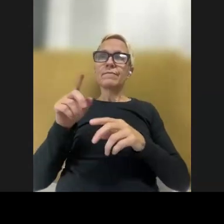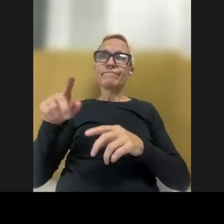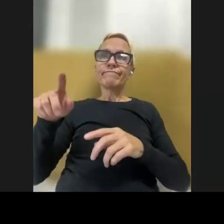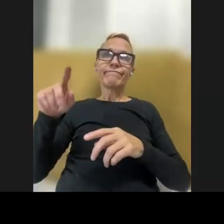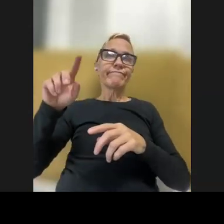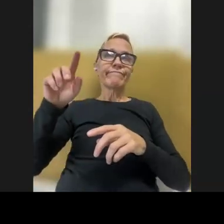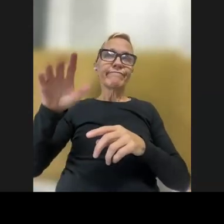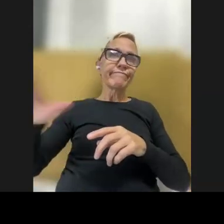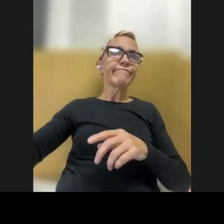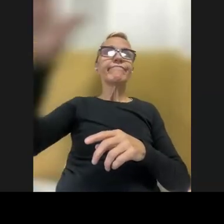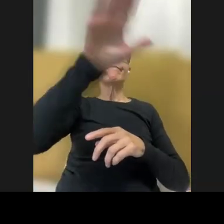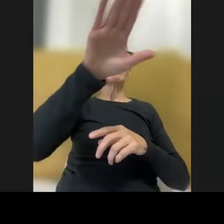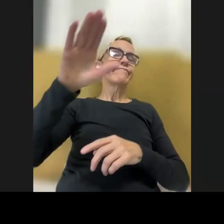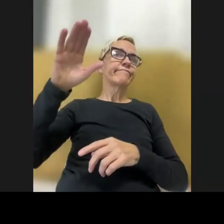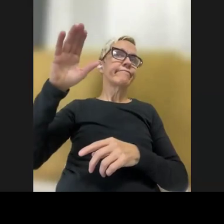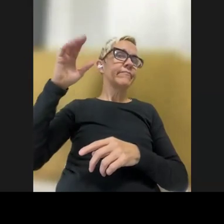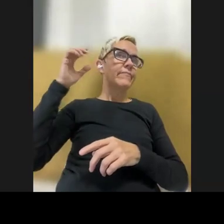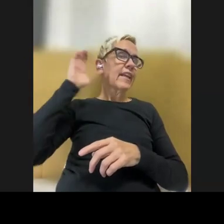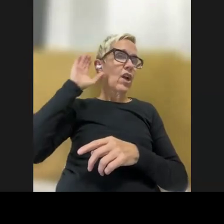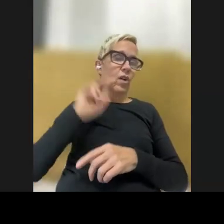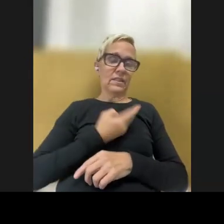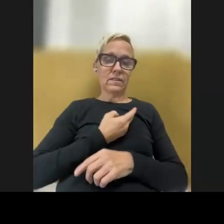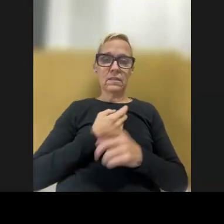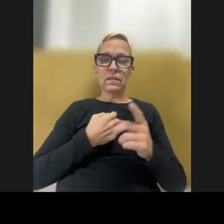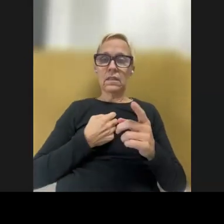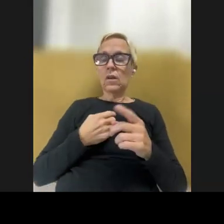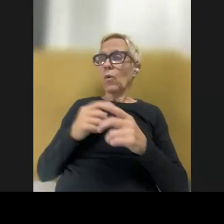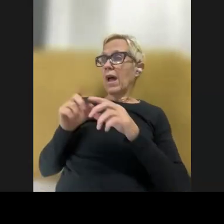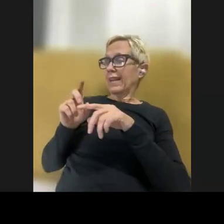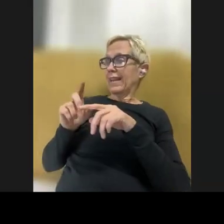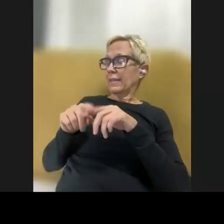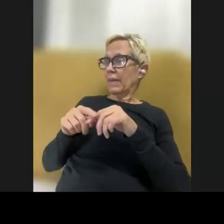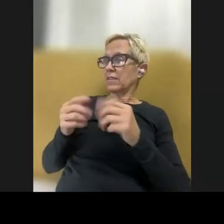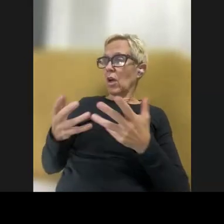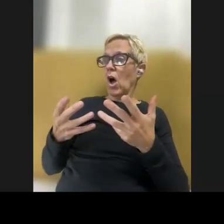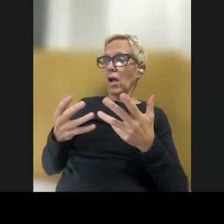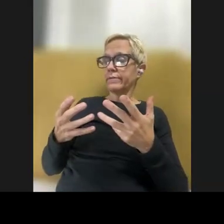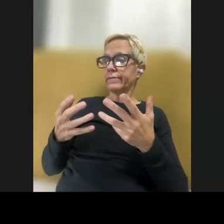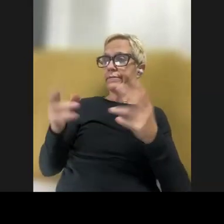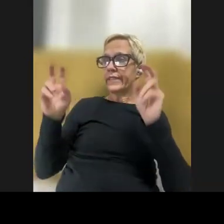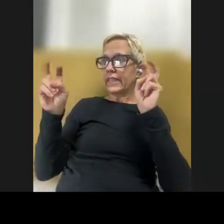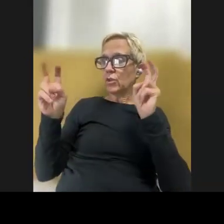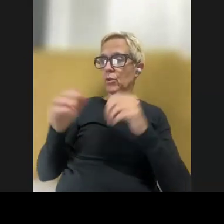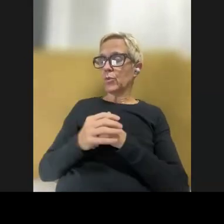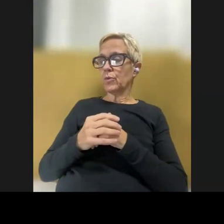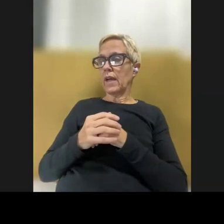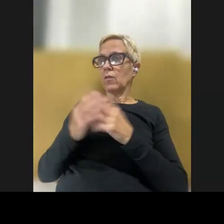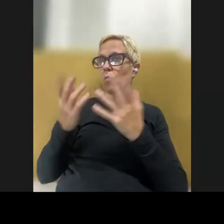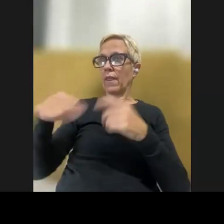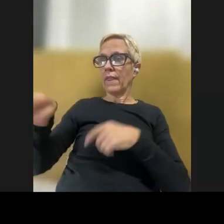Like squeaking, like how much squeaking gets the grease I guess is what I'm saying? Or where I'm at Yeah, you know I think it dependents.